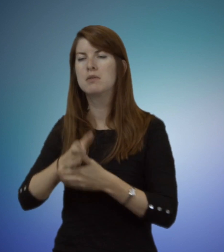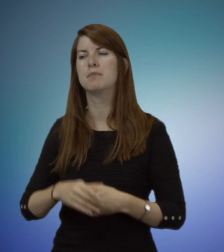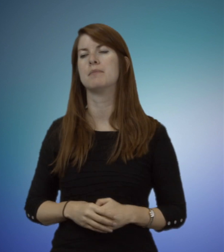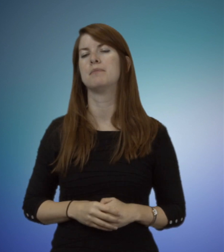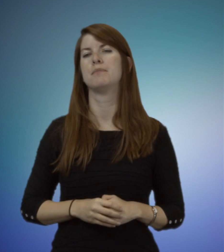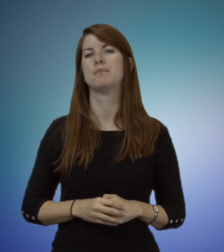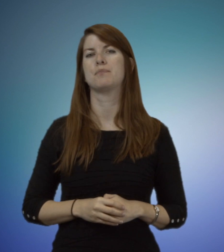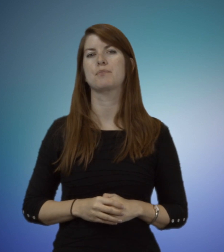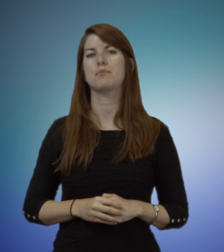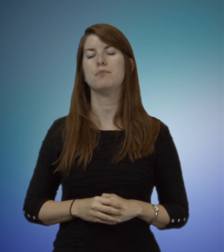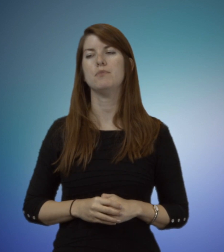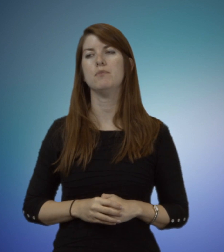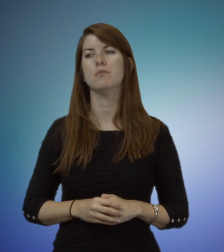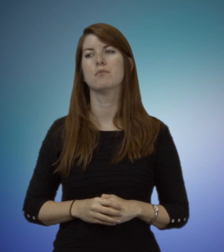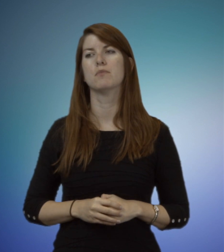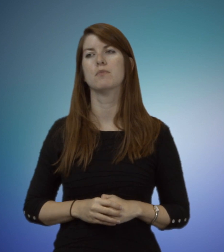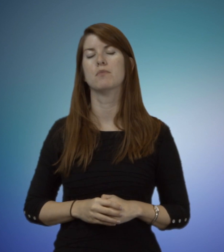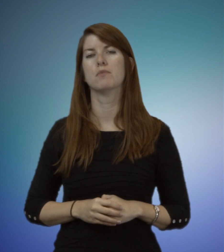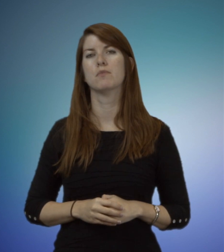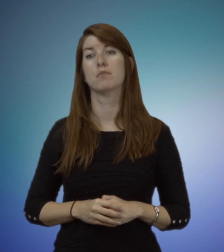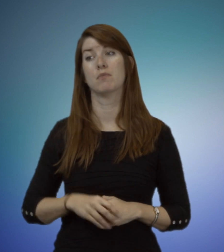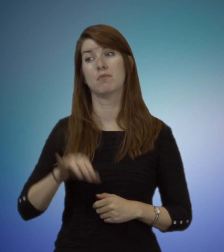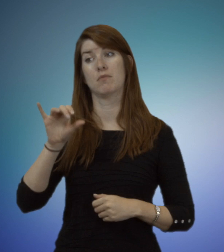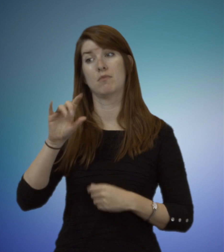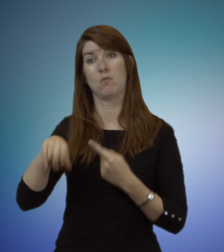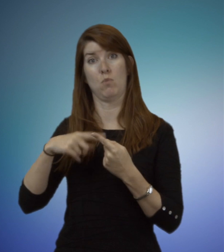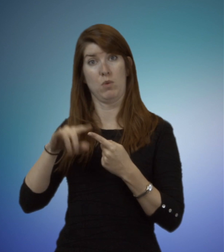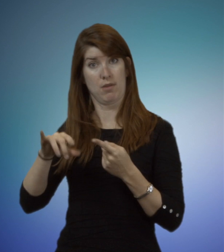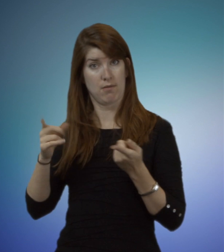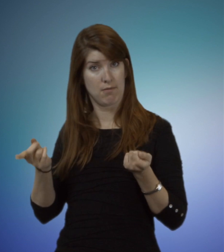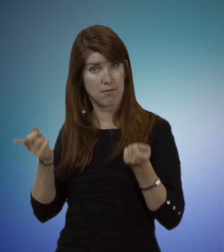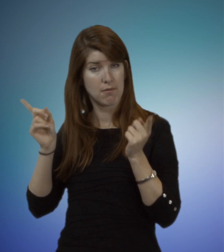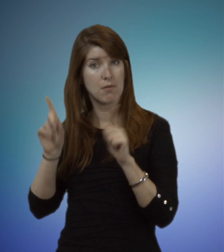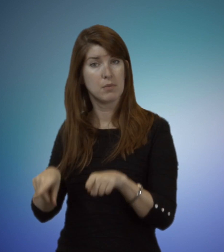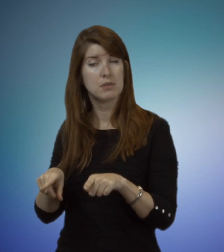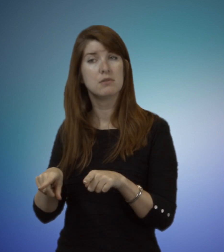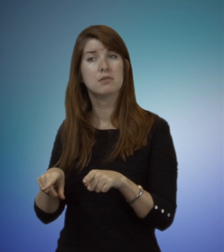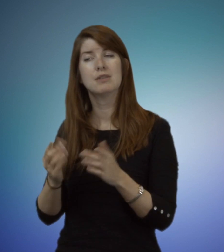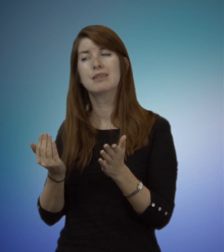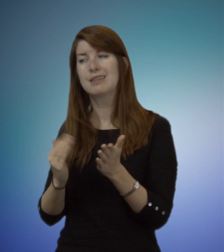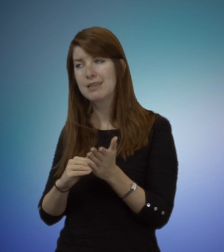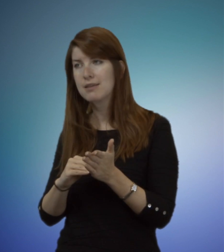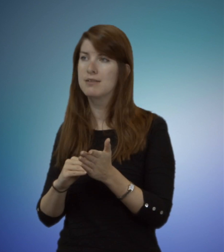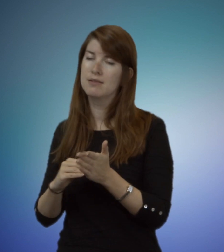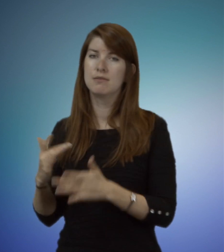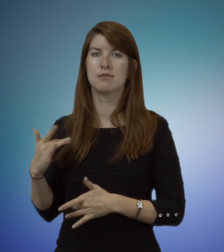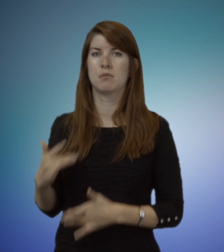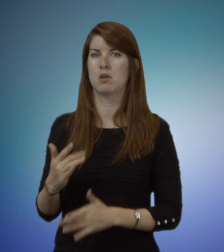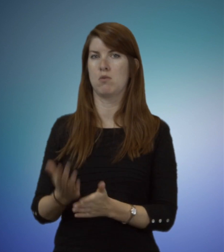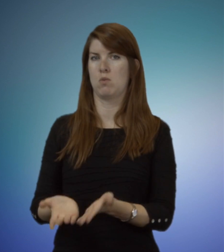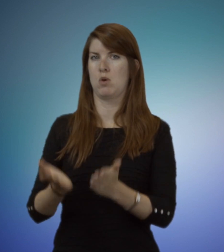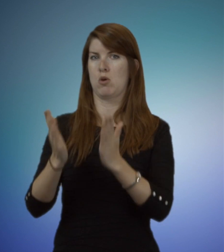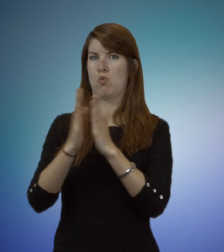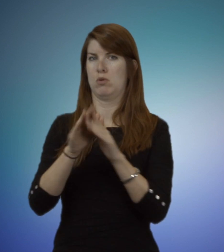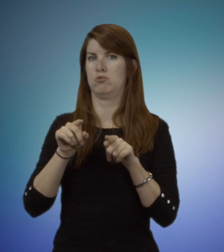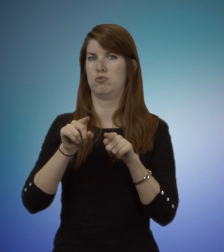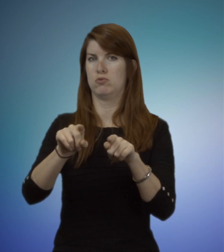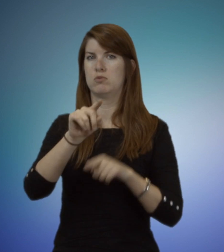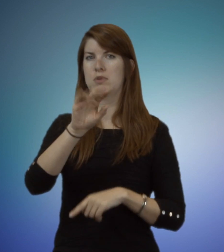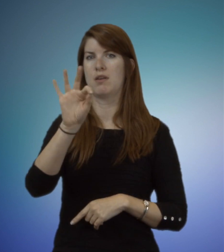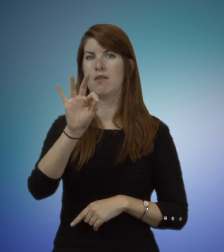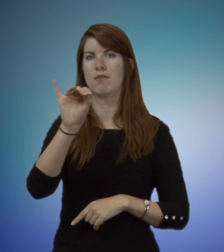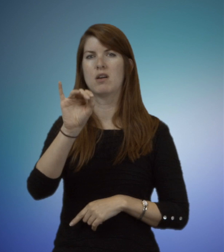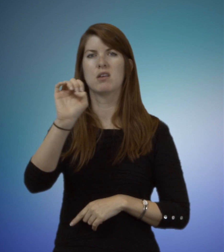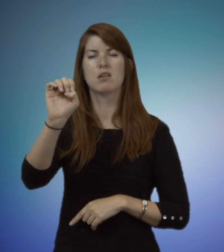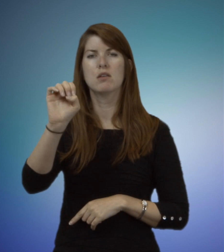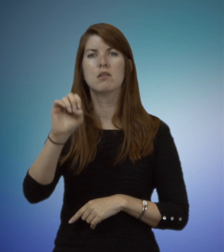And when this happens is, again, usually as a request as part of an FIE or a request made